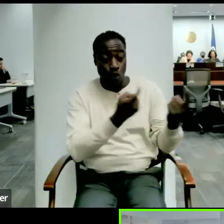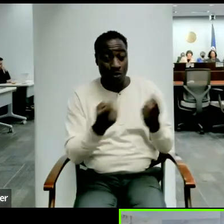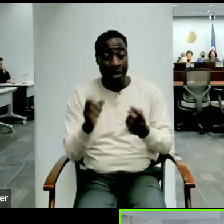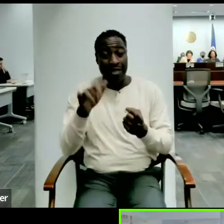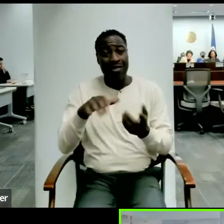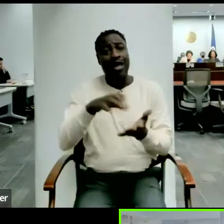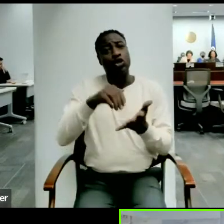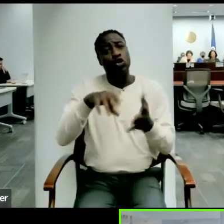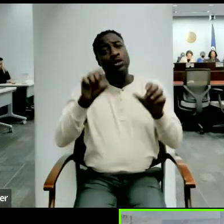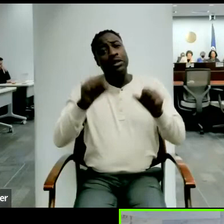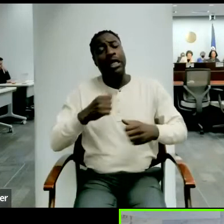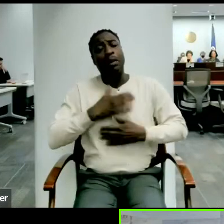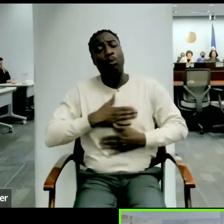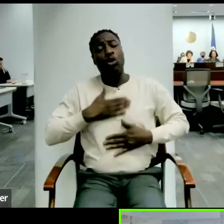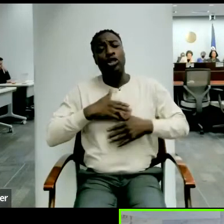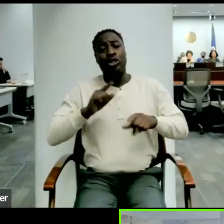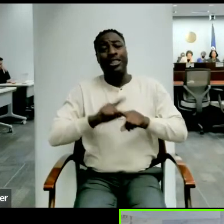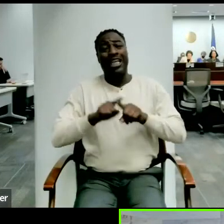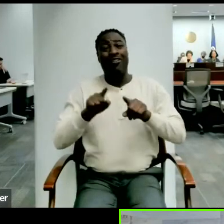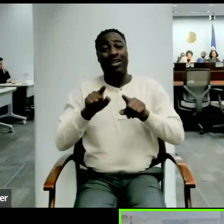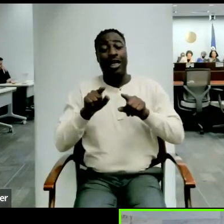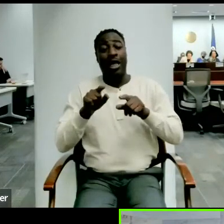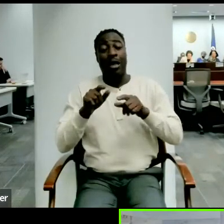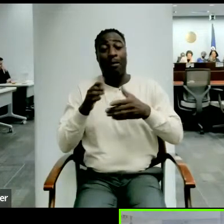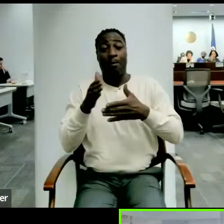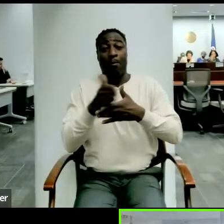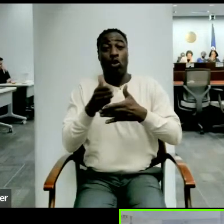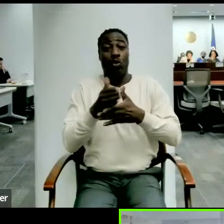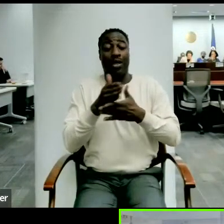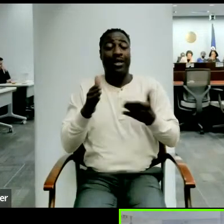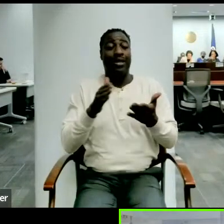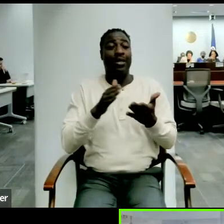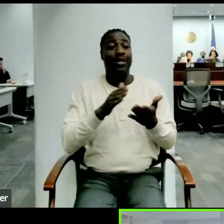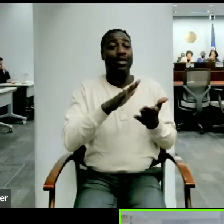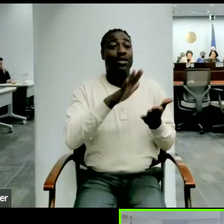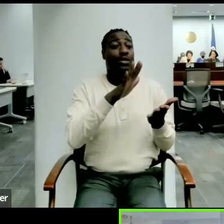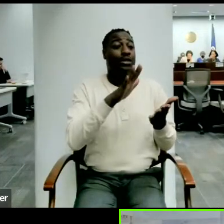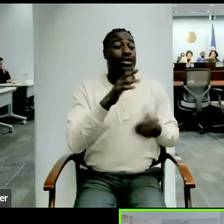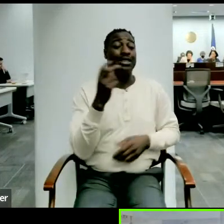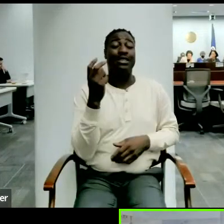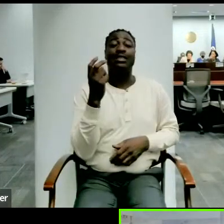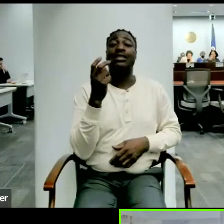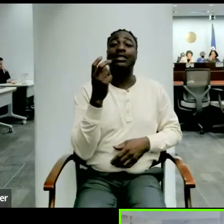appreciate the difference between speech of school sponsors and speech the school permits.